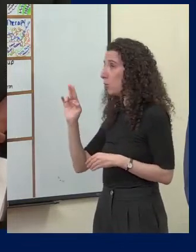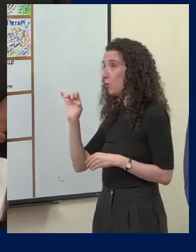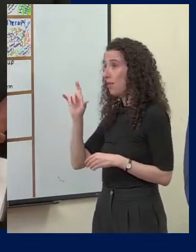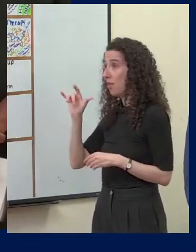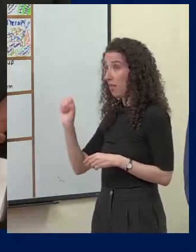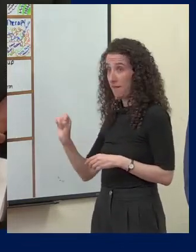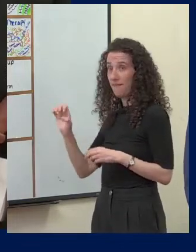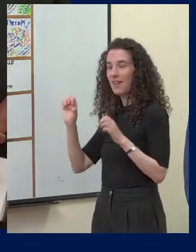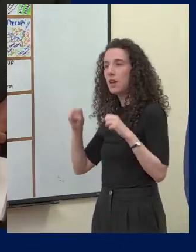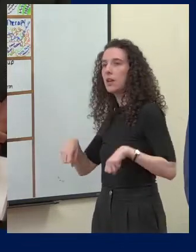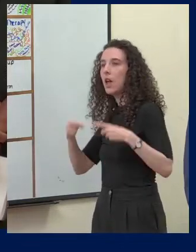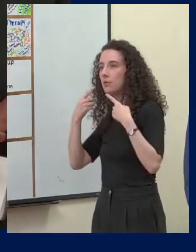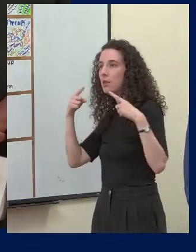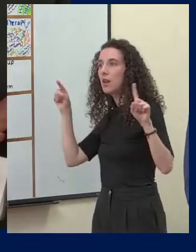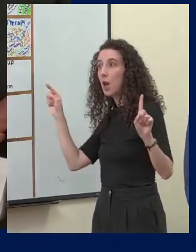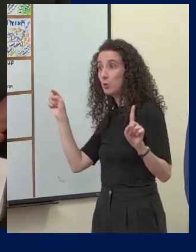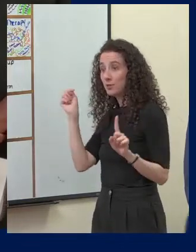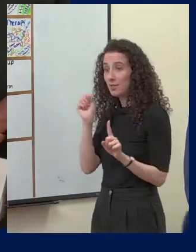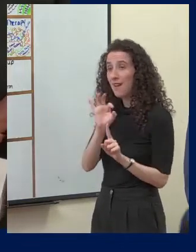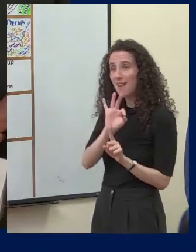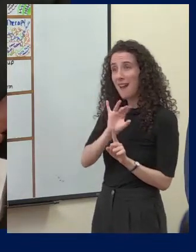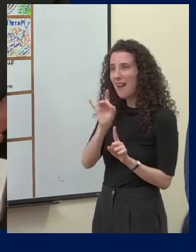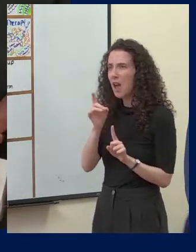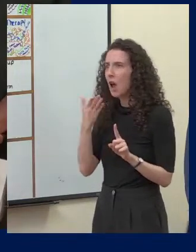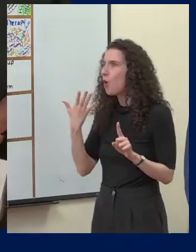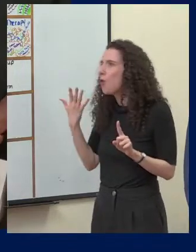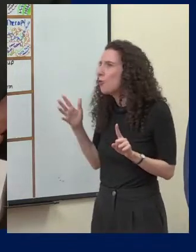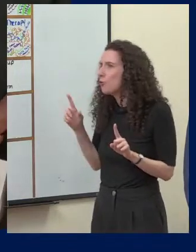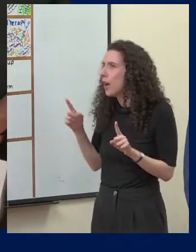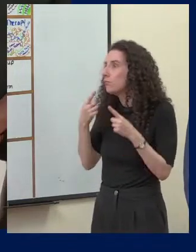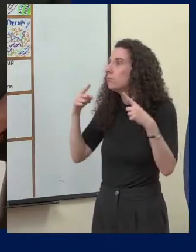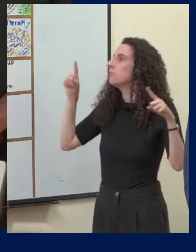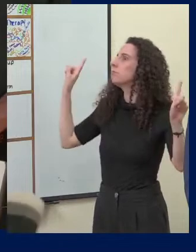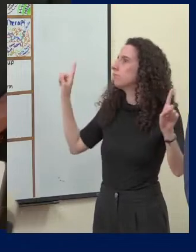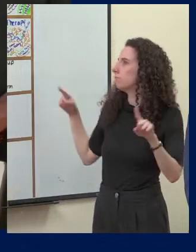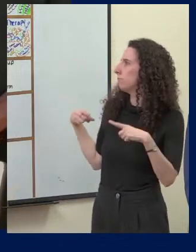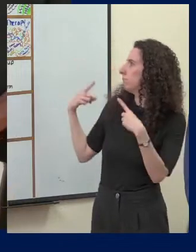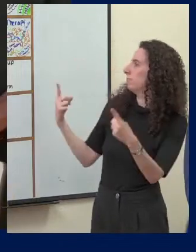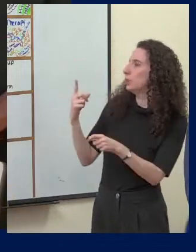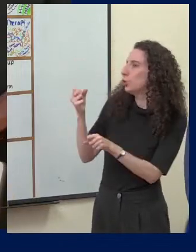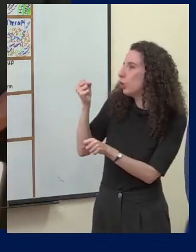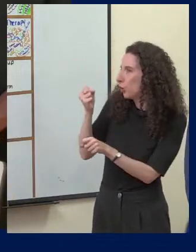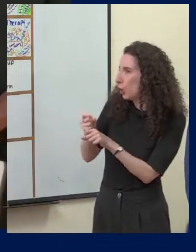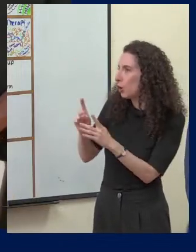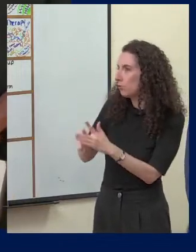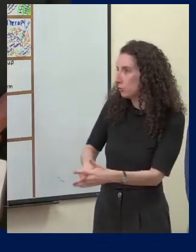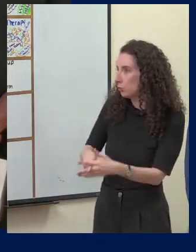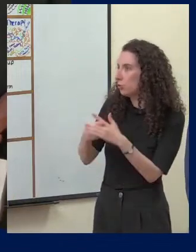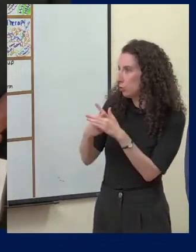has 988 had tremendous success over the past year of its launch, but today we announce